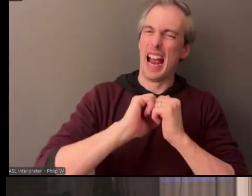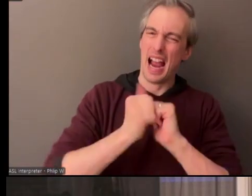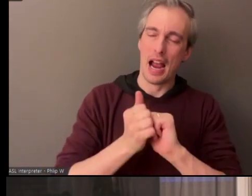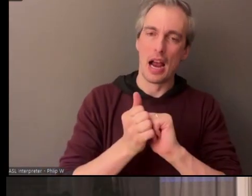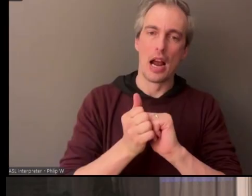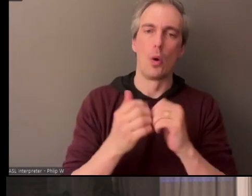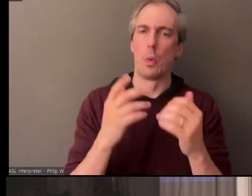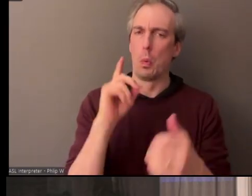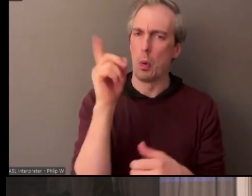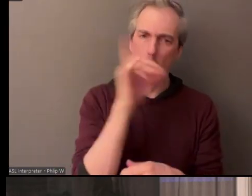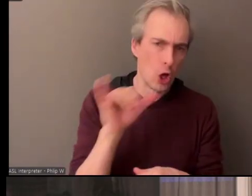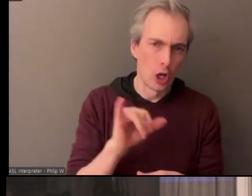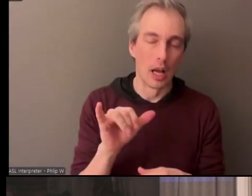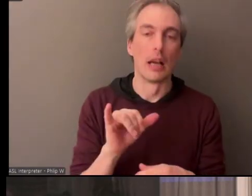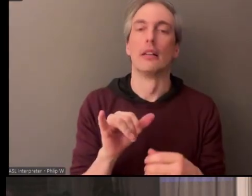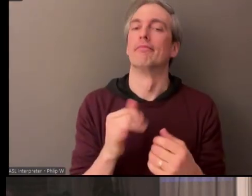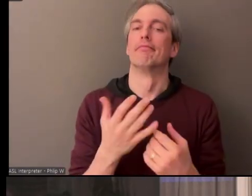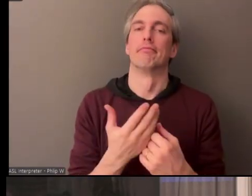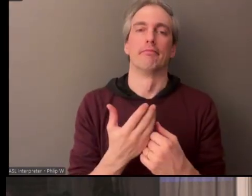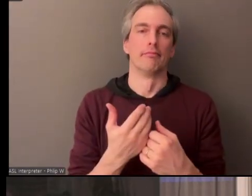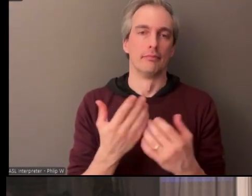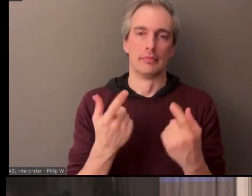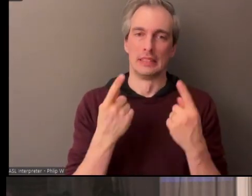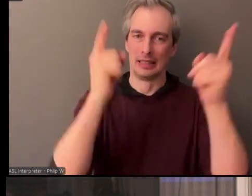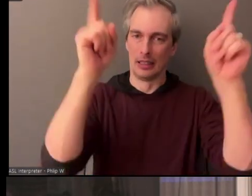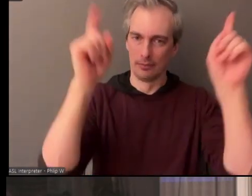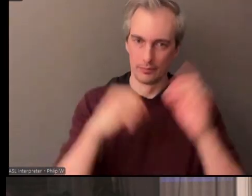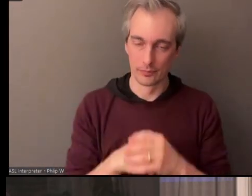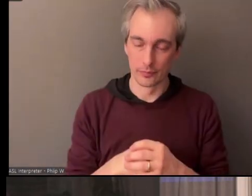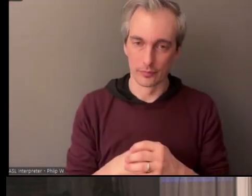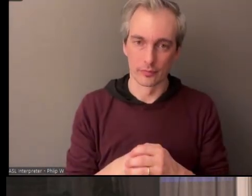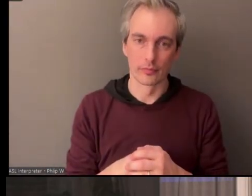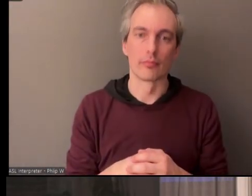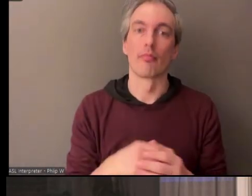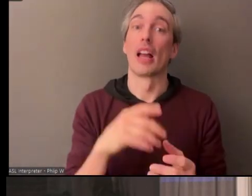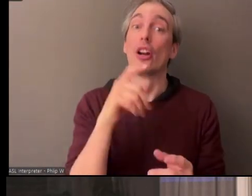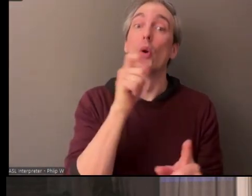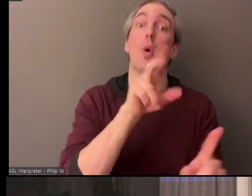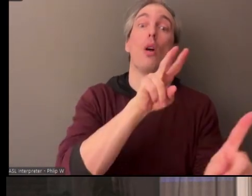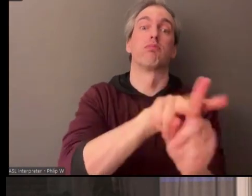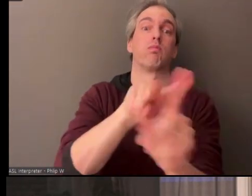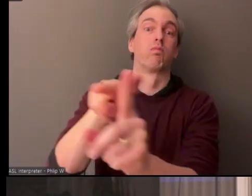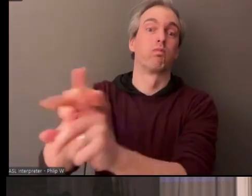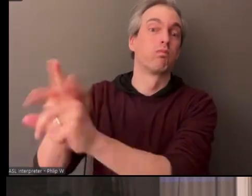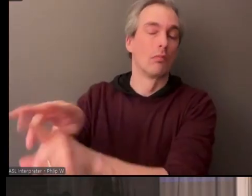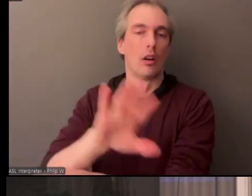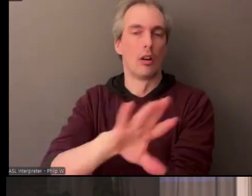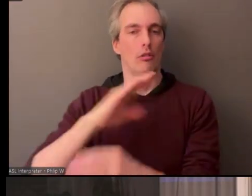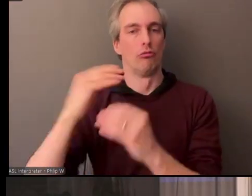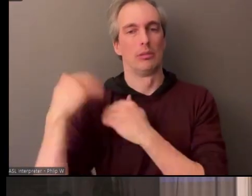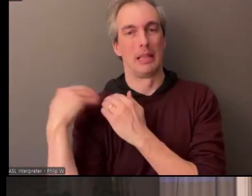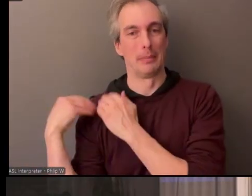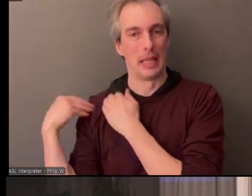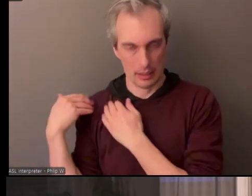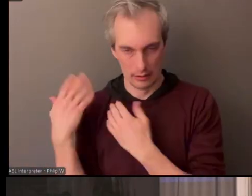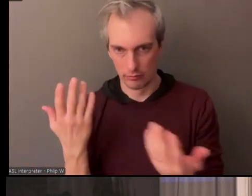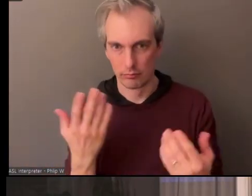Who is responsible for fulfilling the acceptance criteria? Well, that's your designers and your UI developers. Again, not everybody.